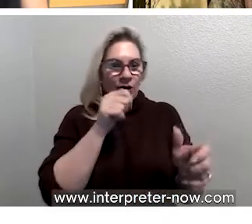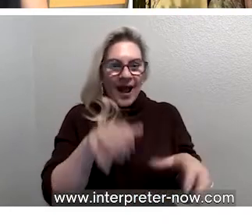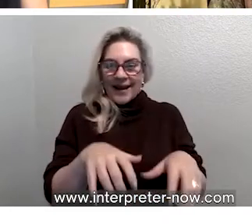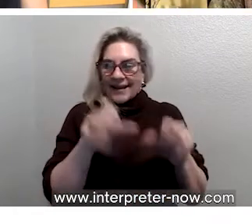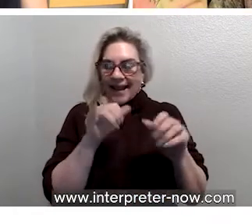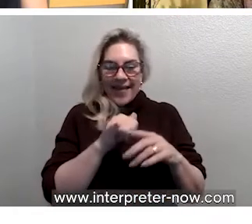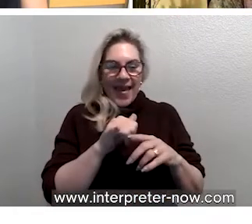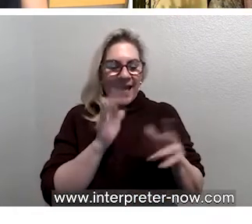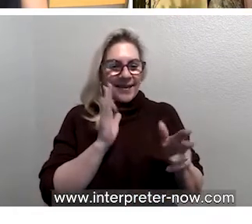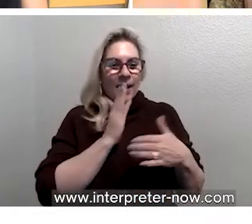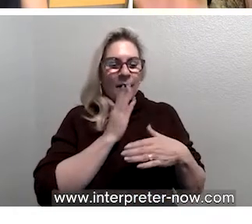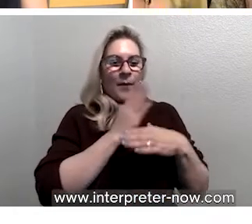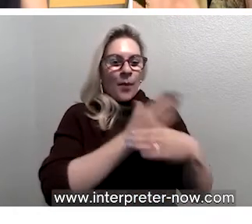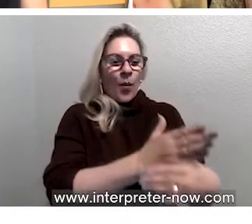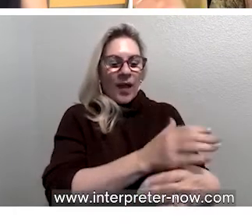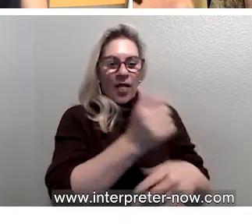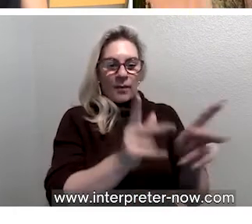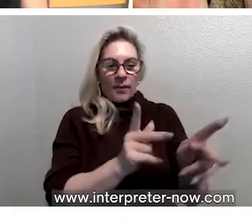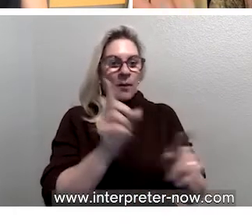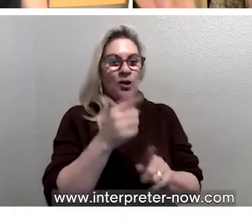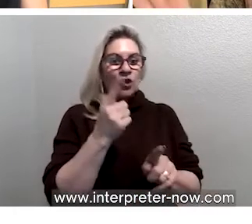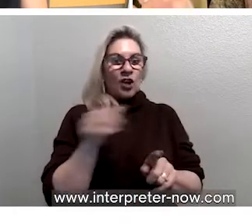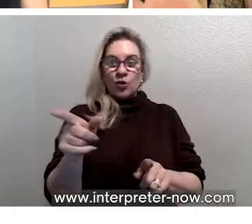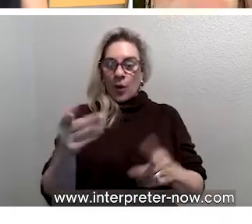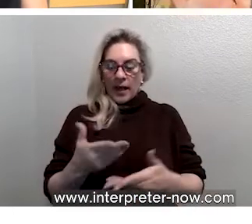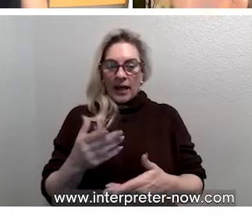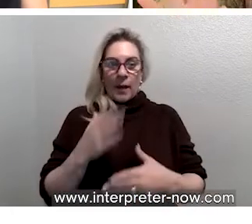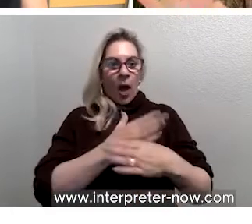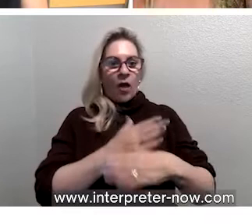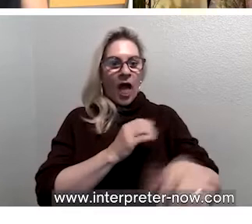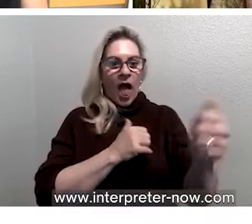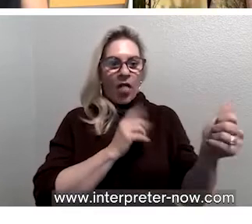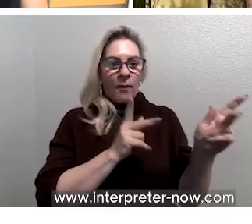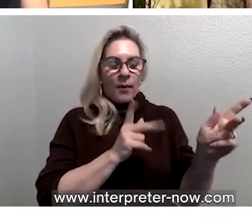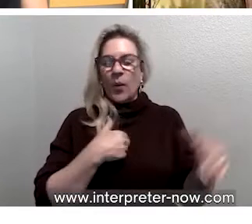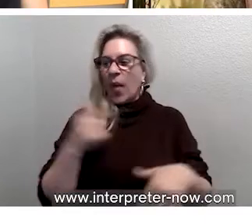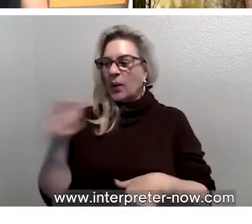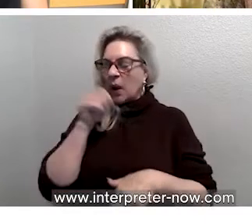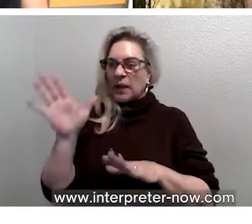on other people whatsoever, just your existence is too bothersome and we just rather you just not.